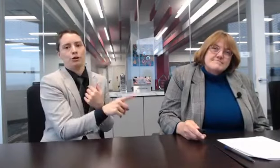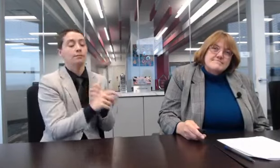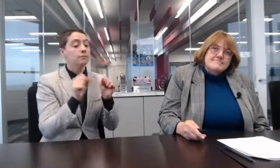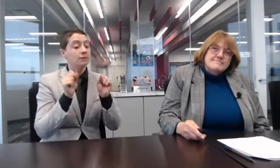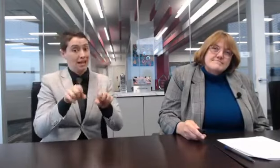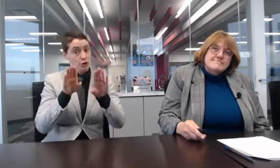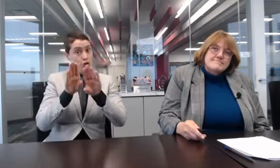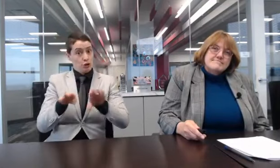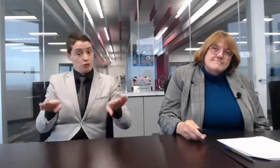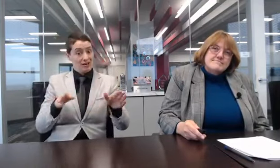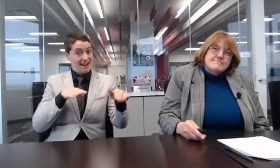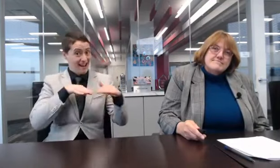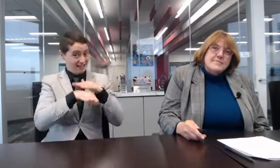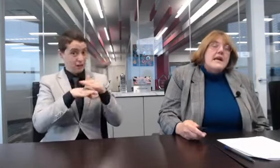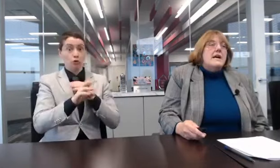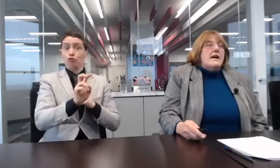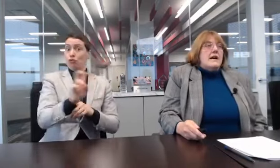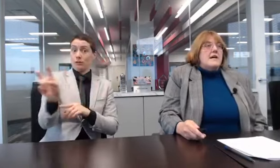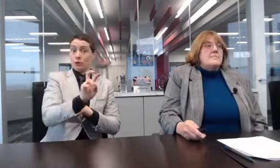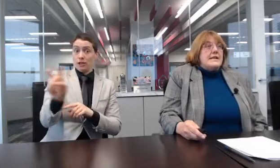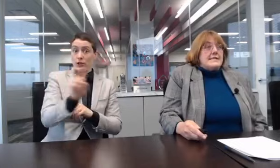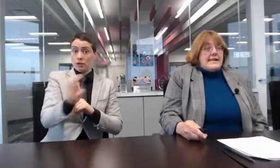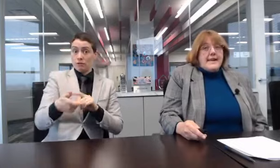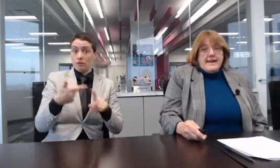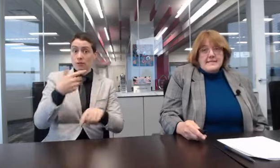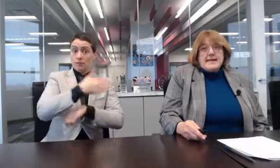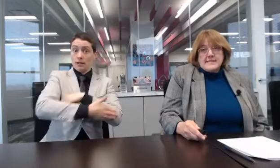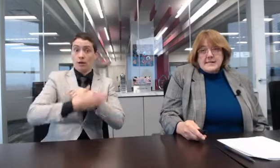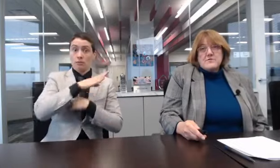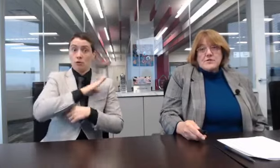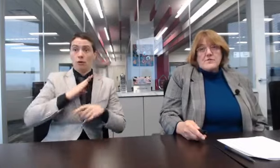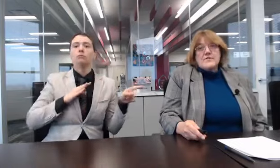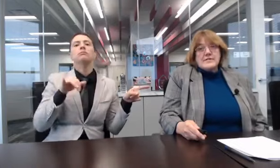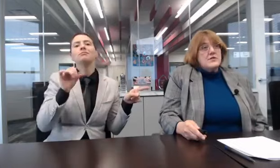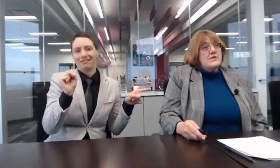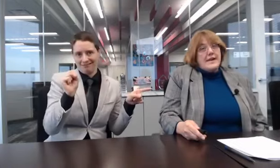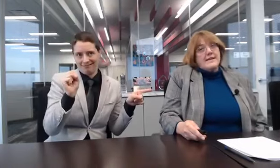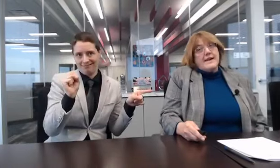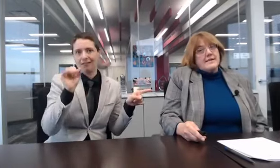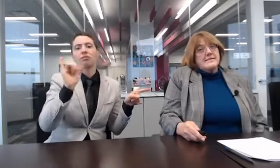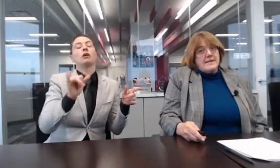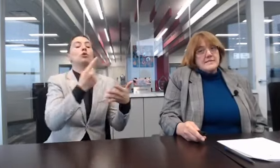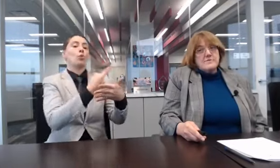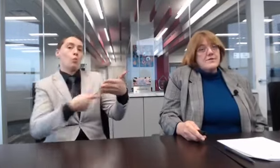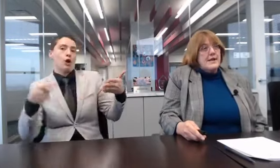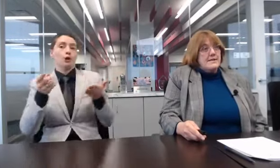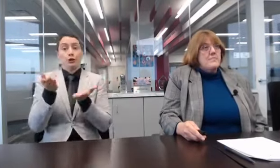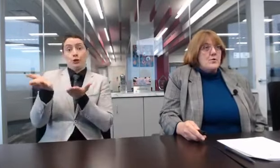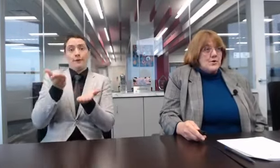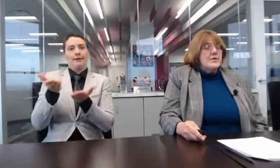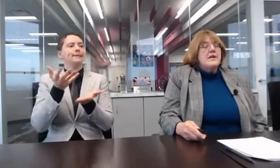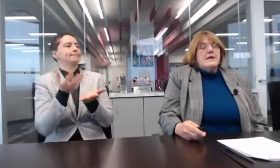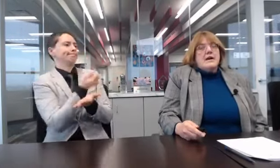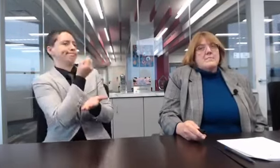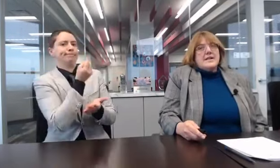through their County Board? They can, that's another service that you can access through your County Board.